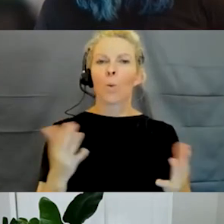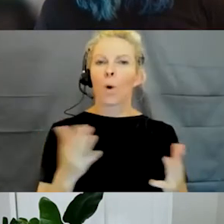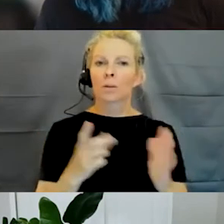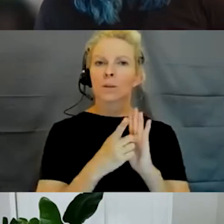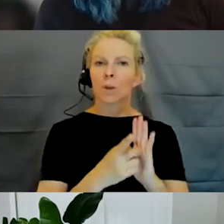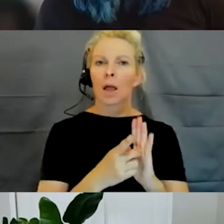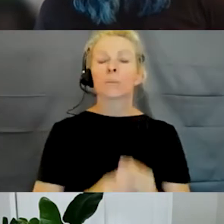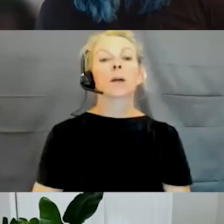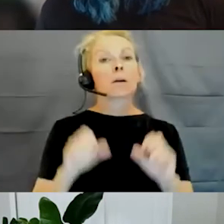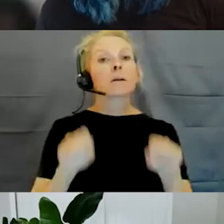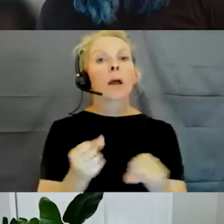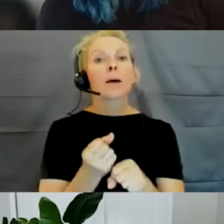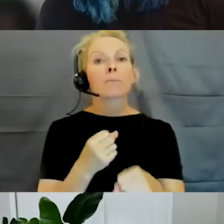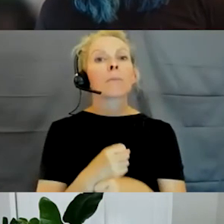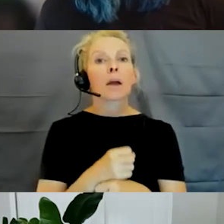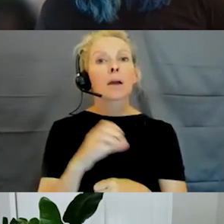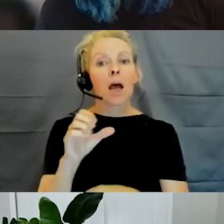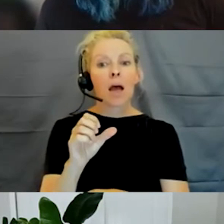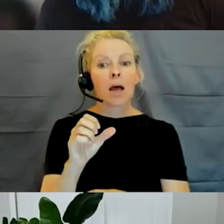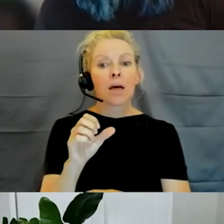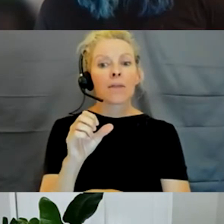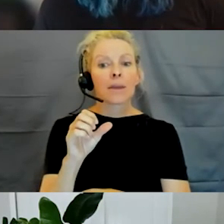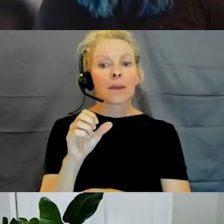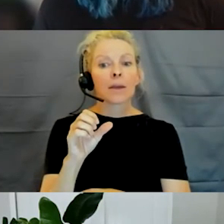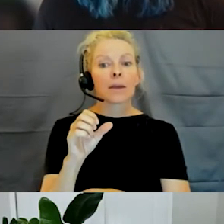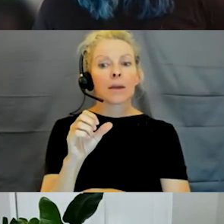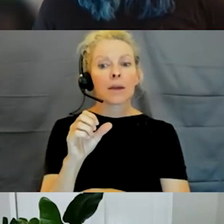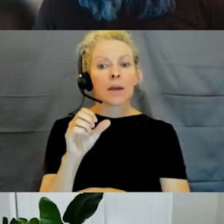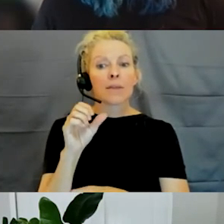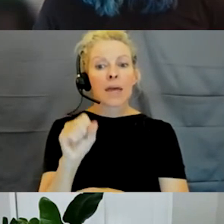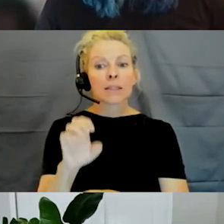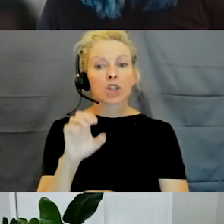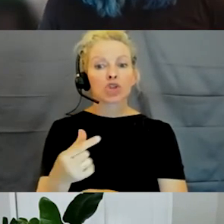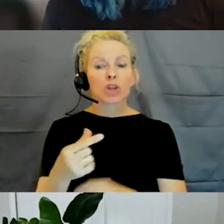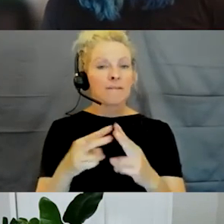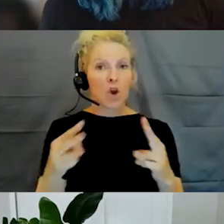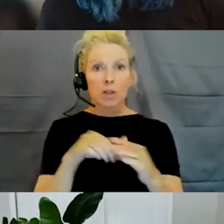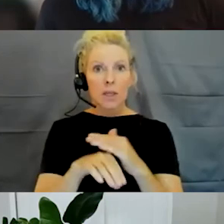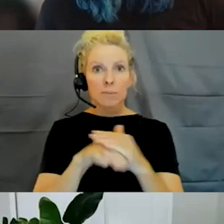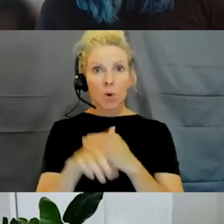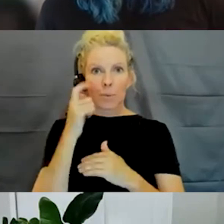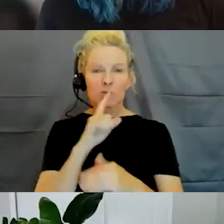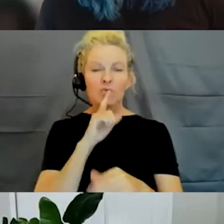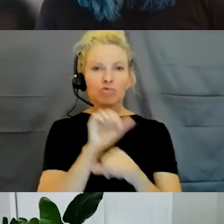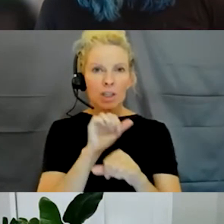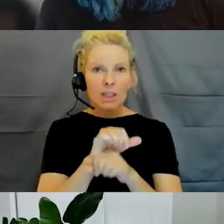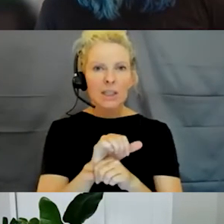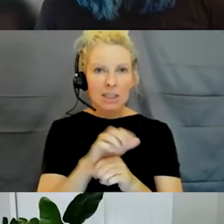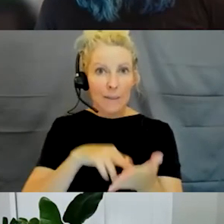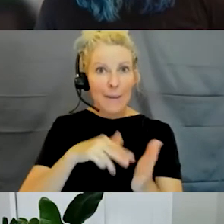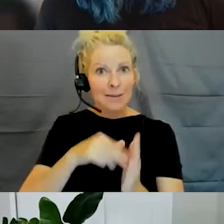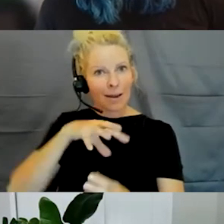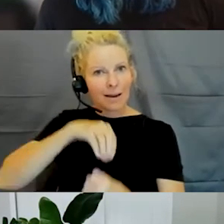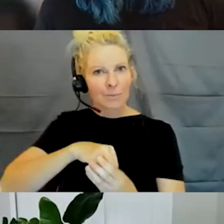SVG extremely accessible because at its core it is HTML, right? It is very semantic HTML. Using